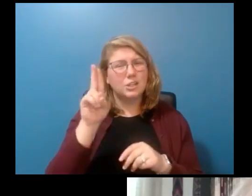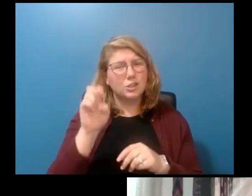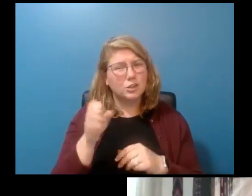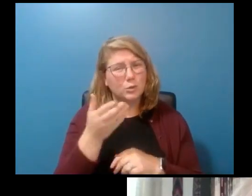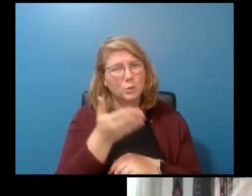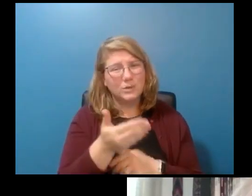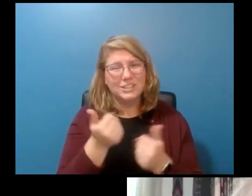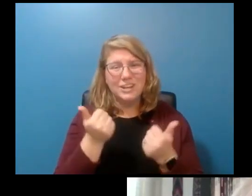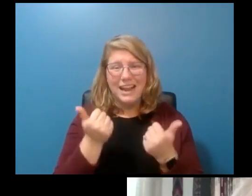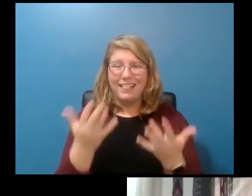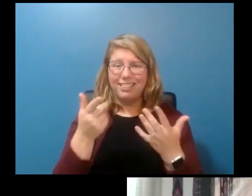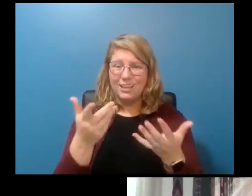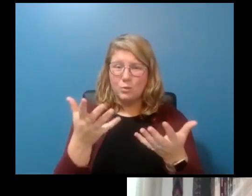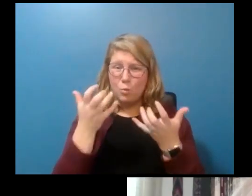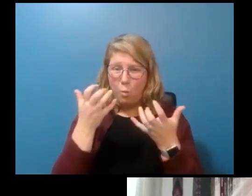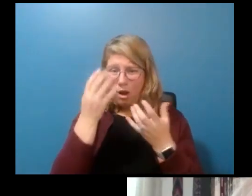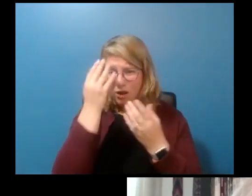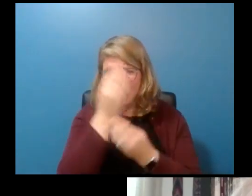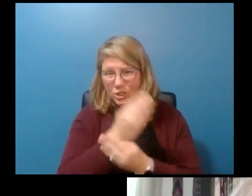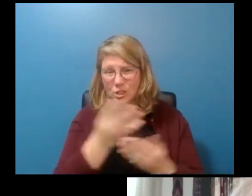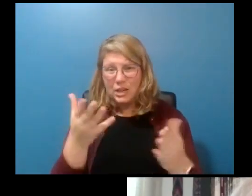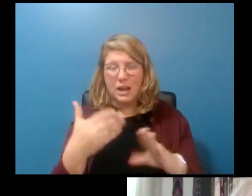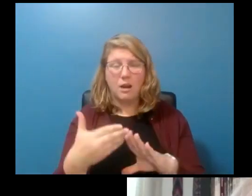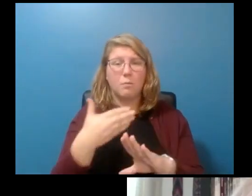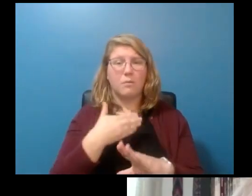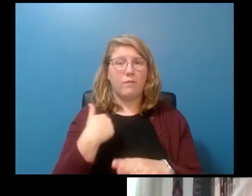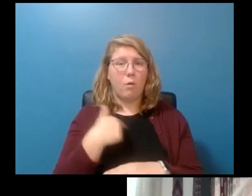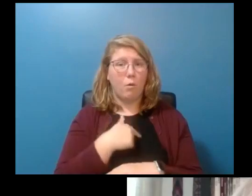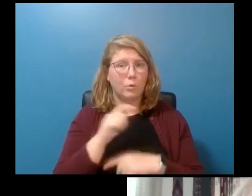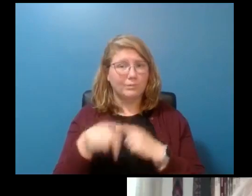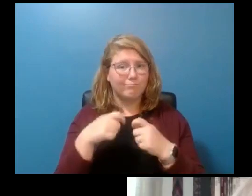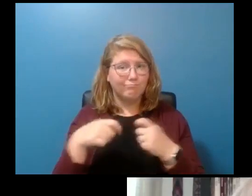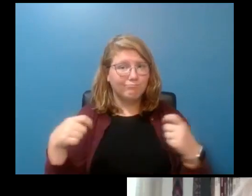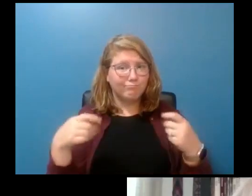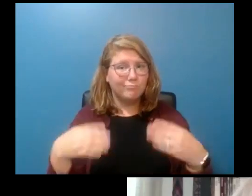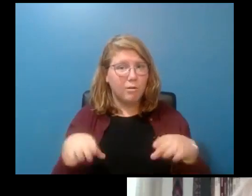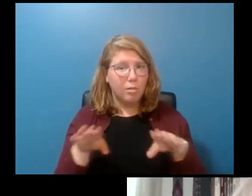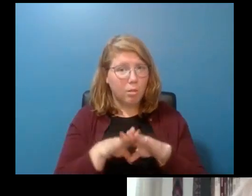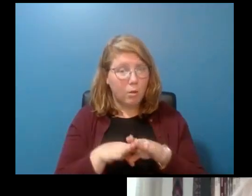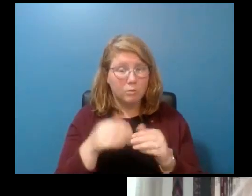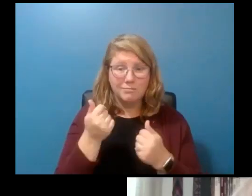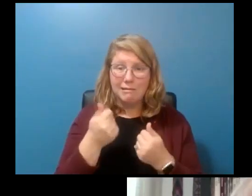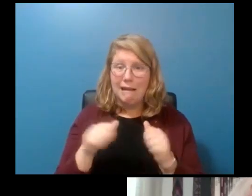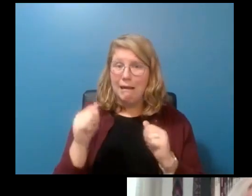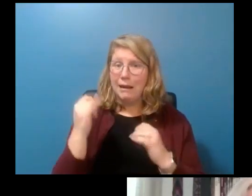wouldn't do that for any other healthcare. People are not enablers and they are their life